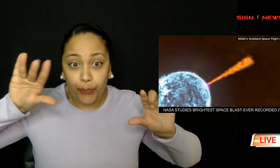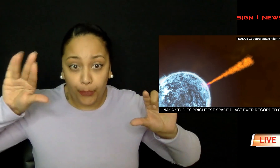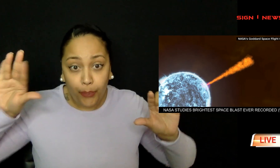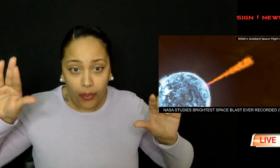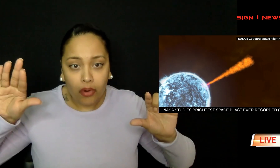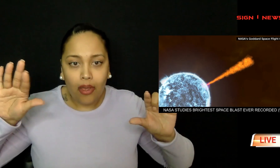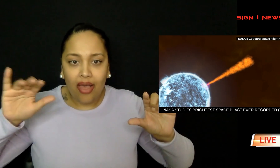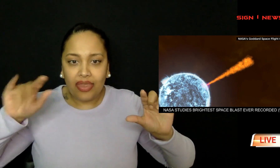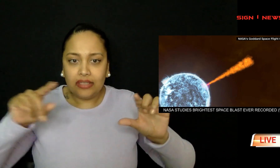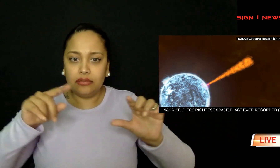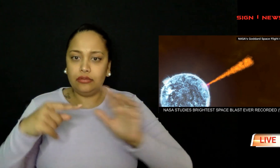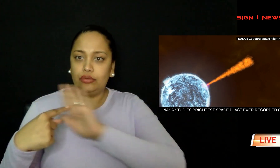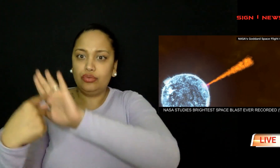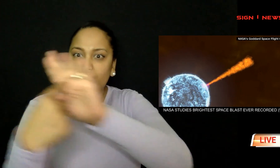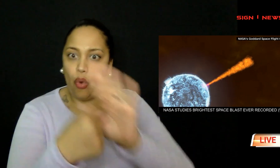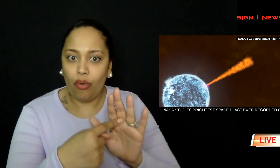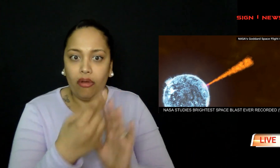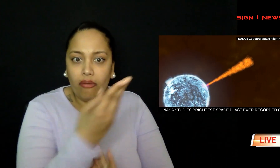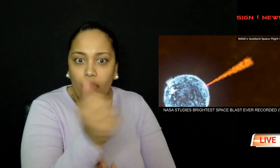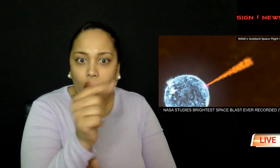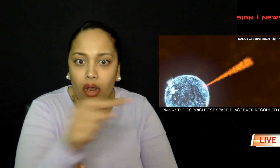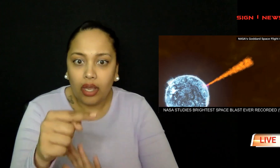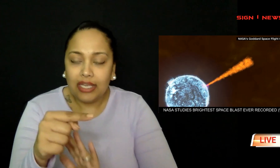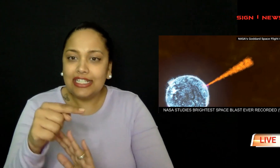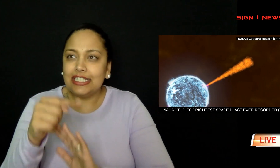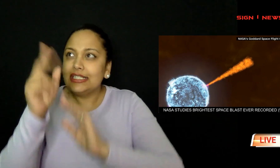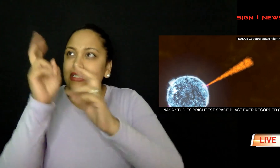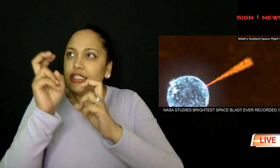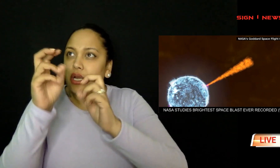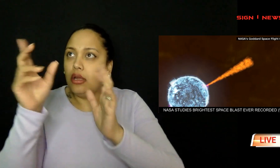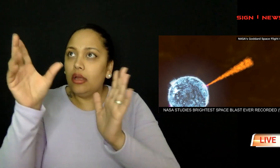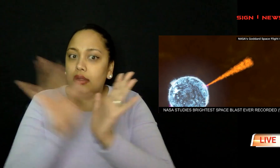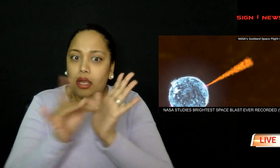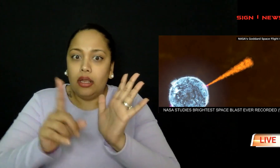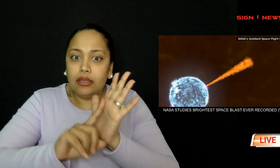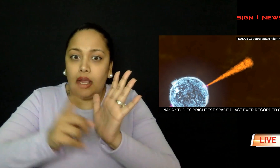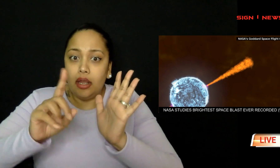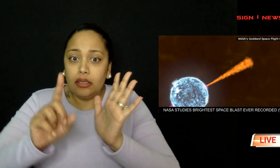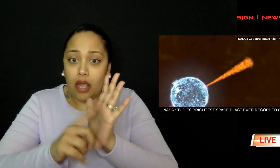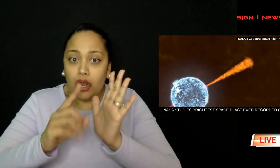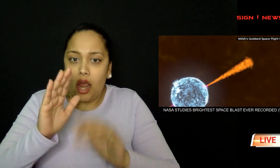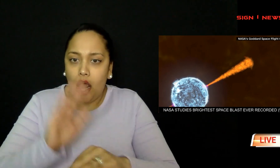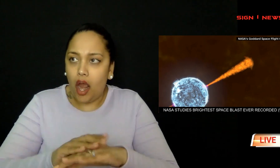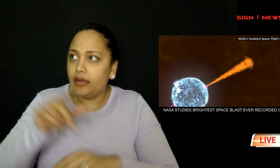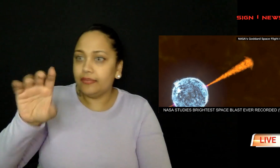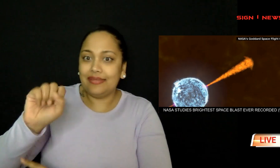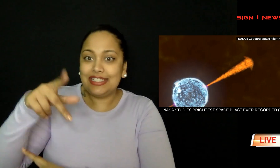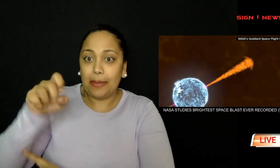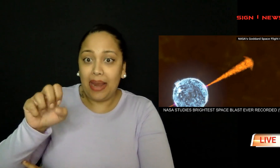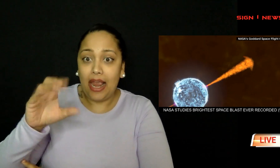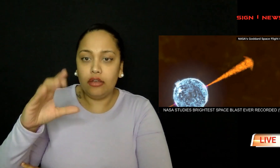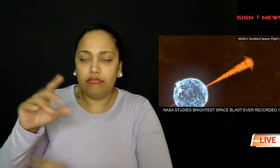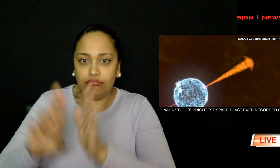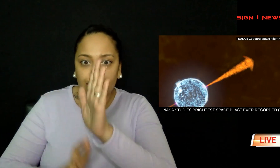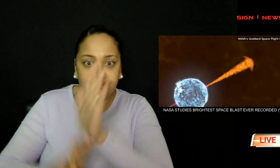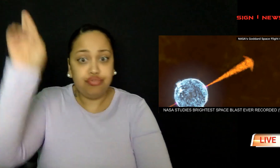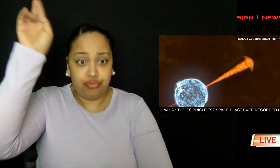and when the burst happened it set off numerous detectors on spacecraft and observatories